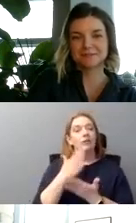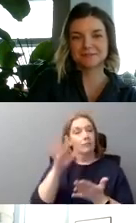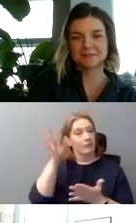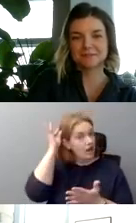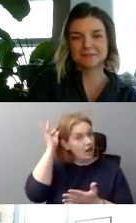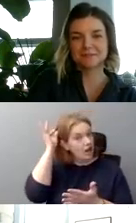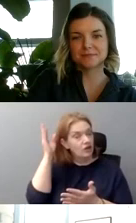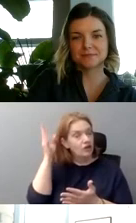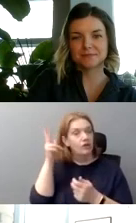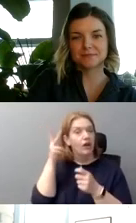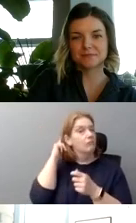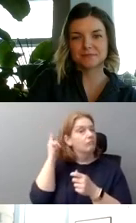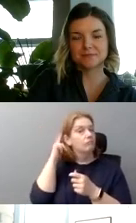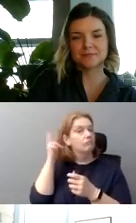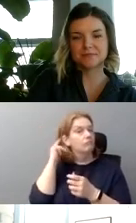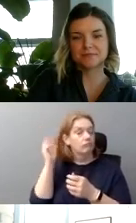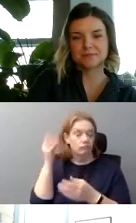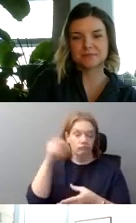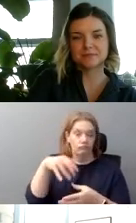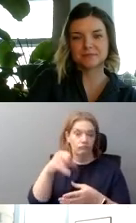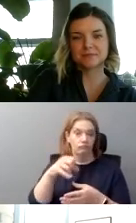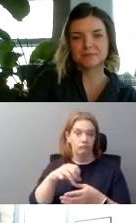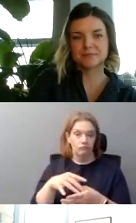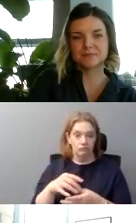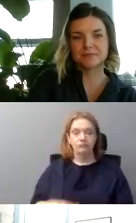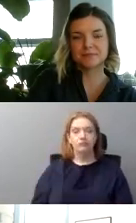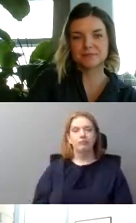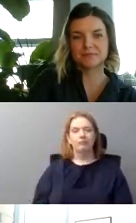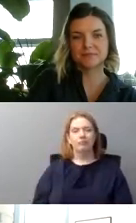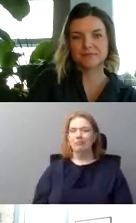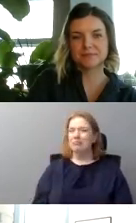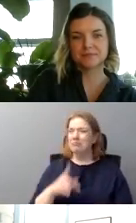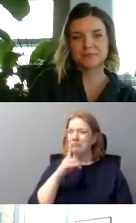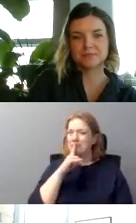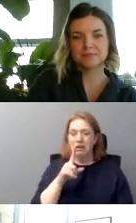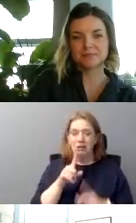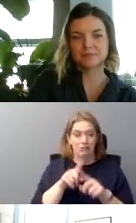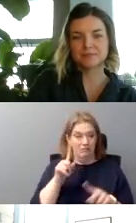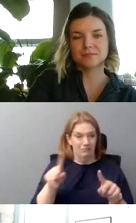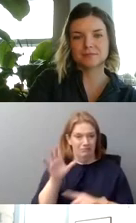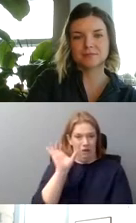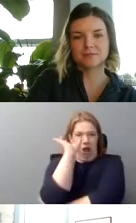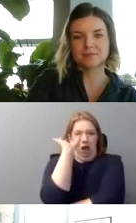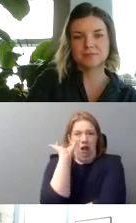that cabinet, and yeah, there's just all kinds of interesting, funky objects that are around like